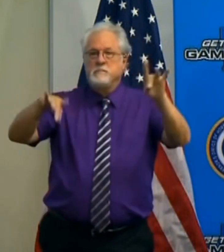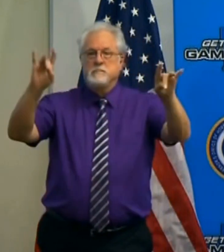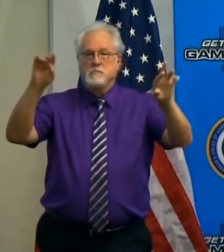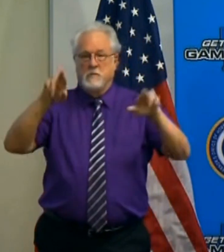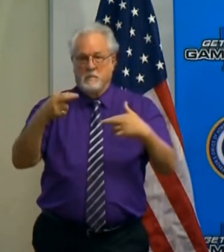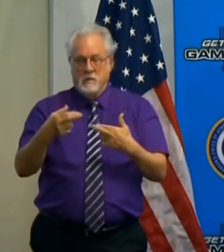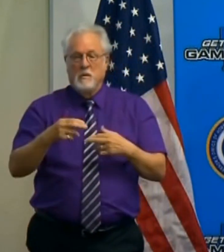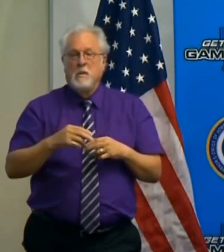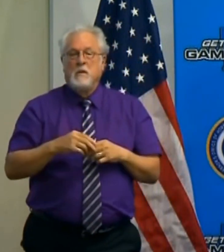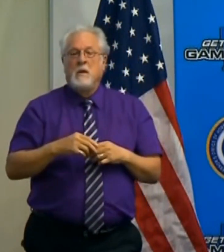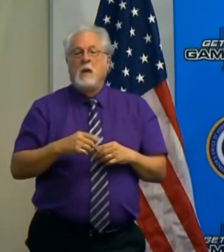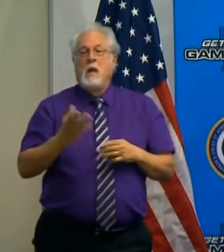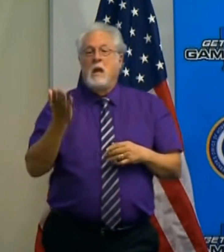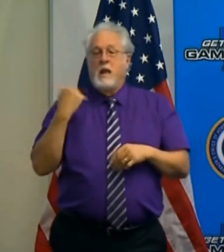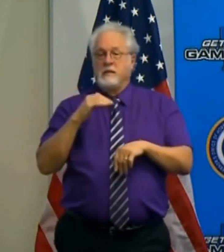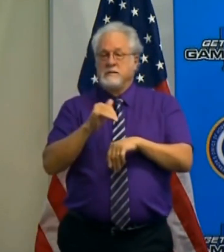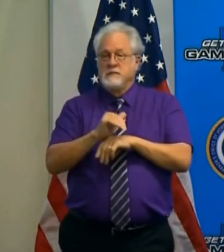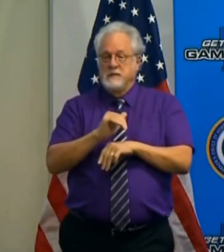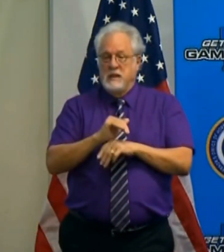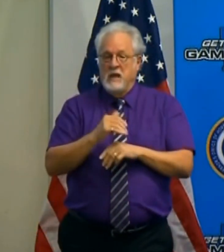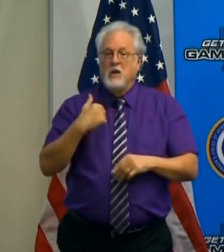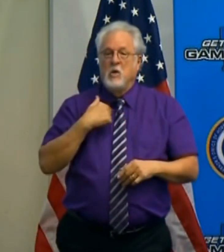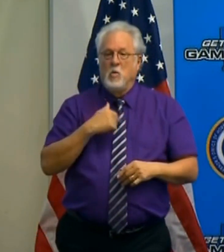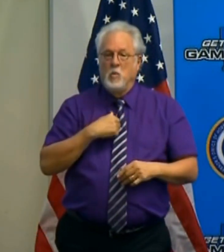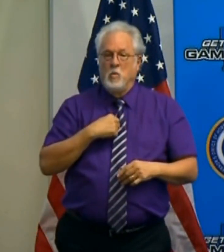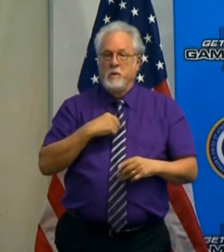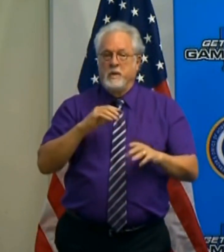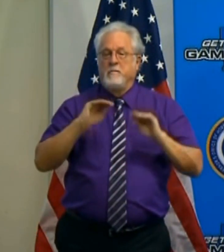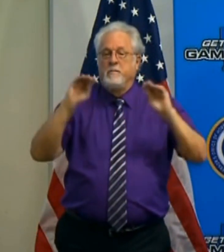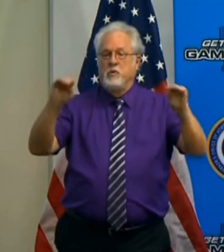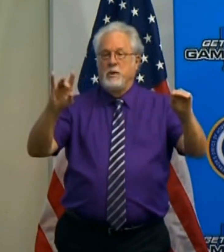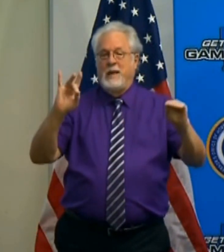um last night uh we we put up more than 800